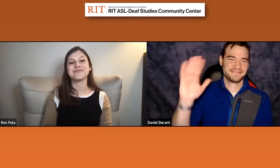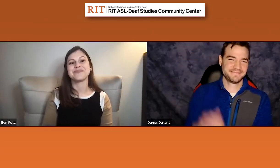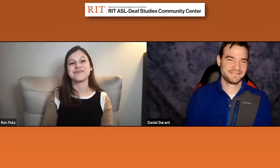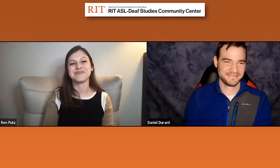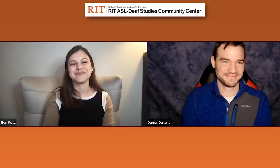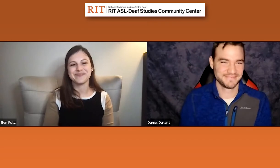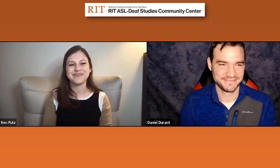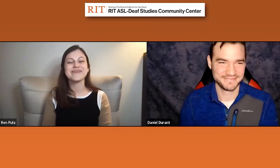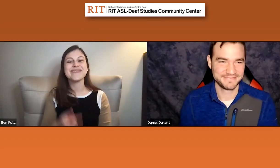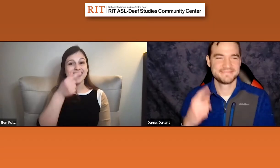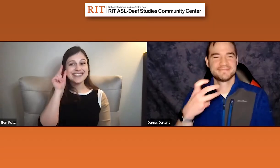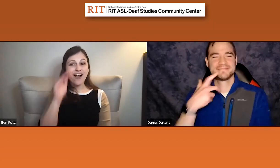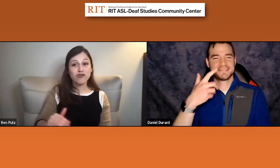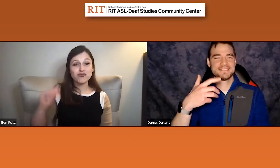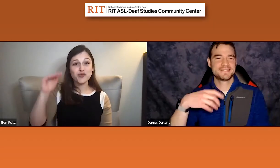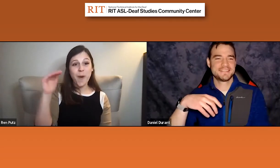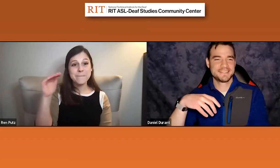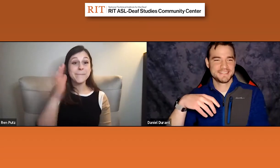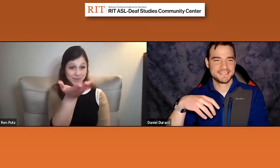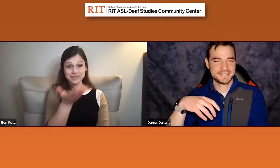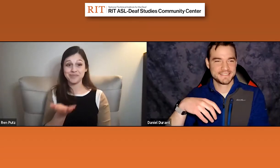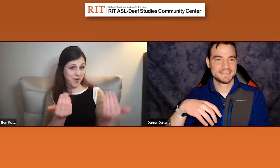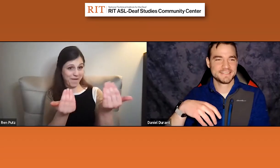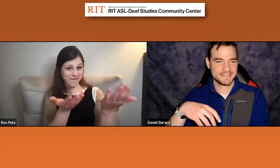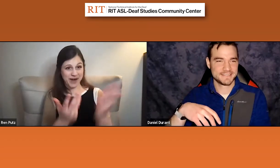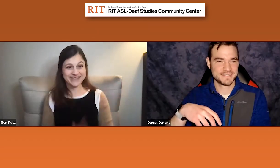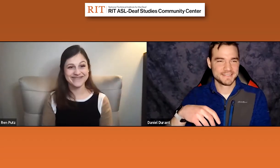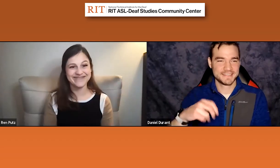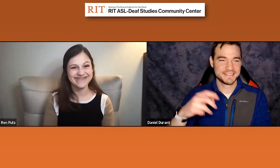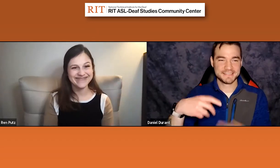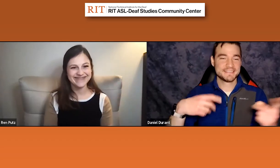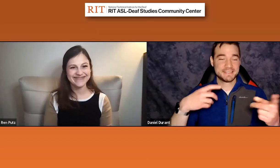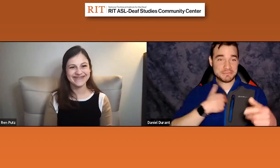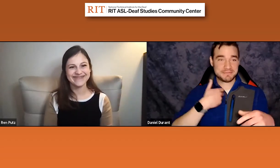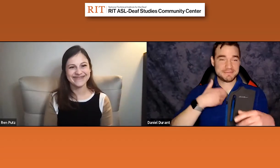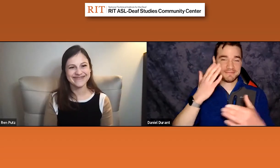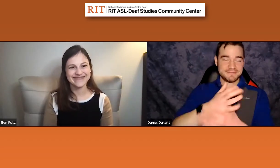Daniel: Hi, Ren. Ren: So go for it.